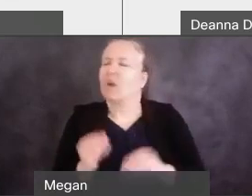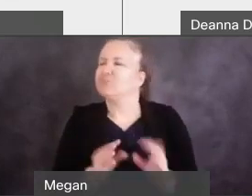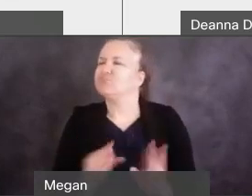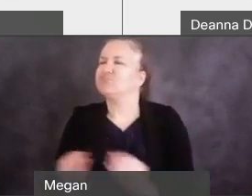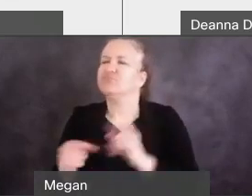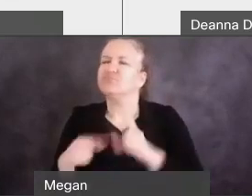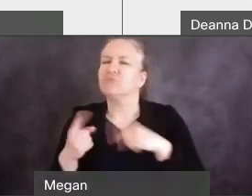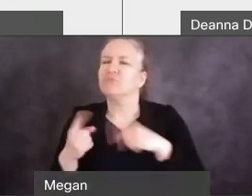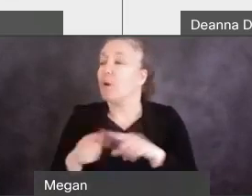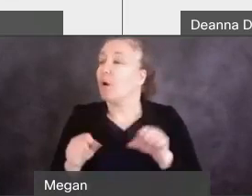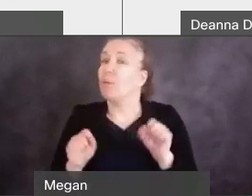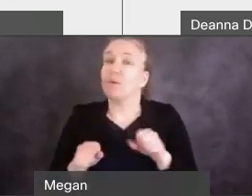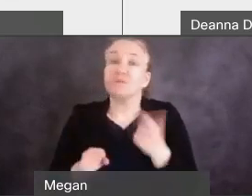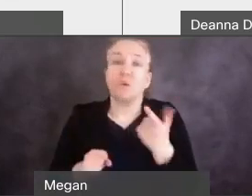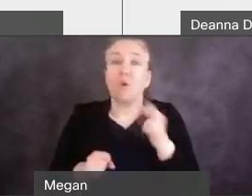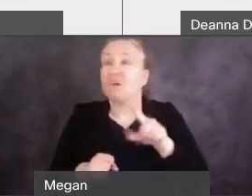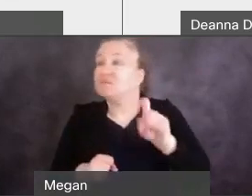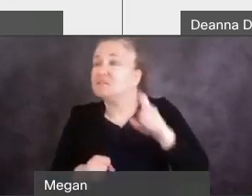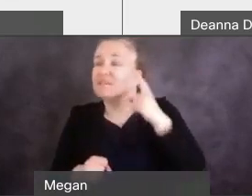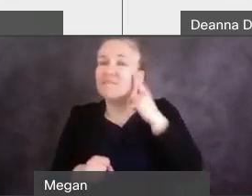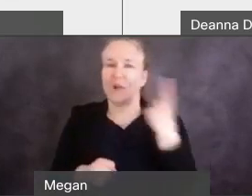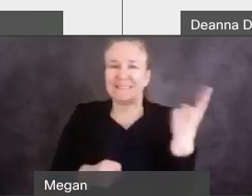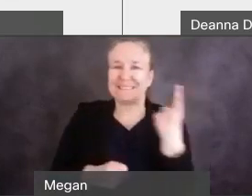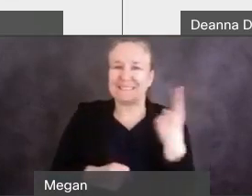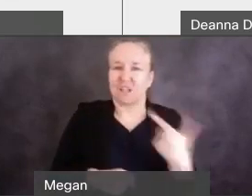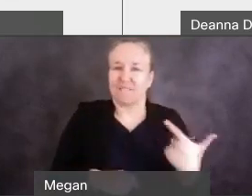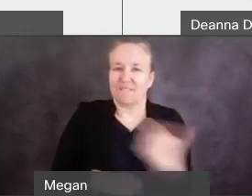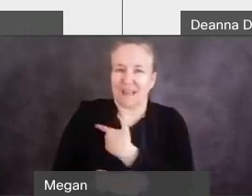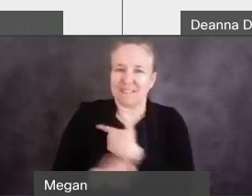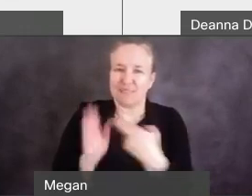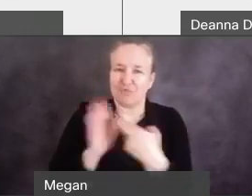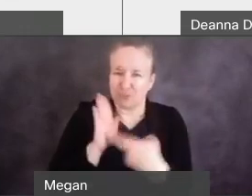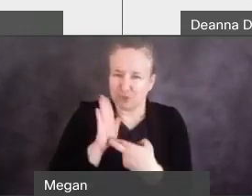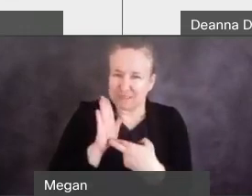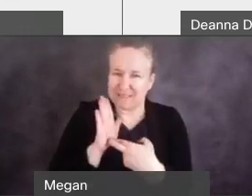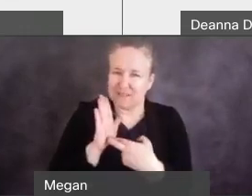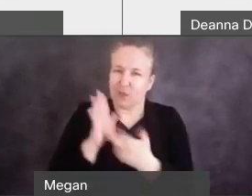possibility or the need of a single vaccine registry through the state. For example, I think